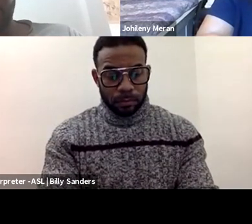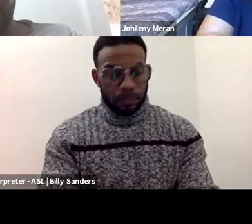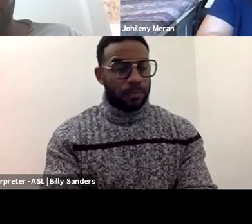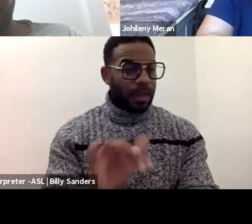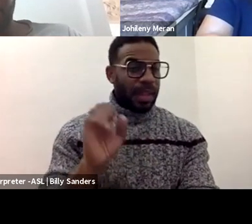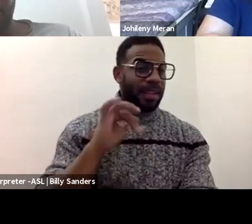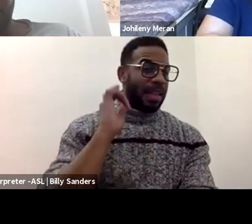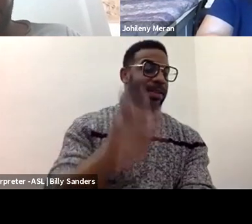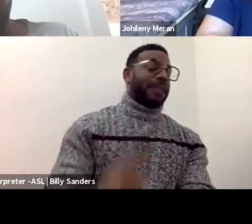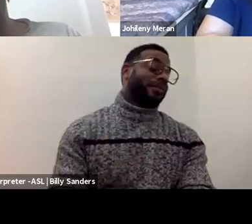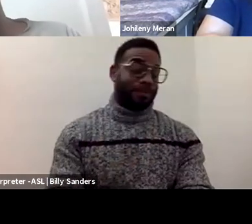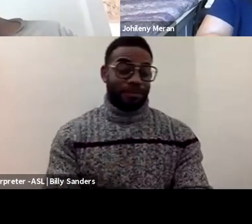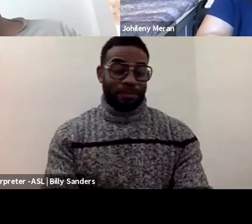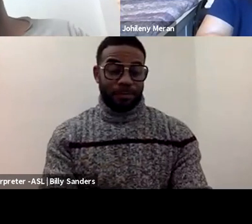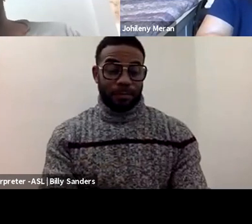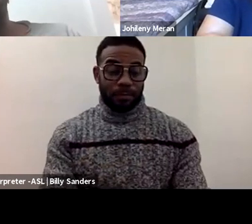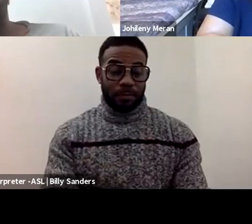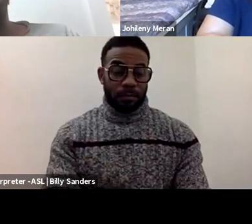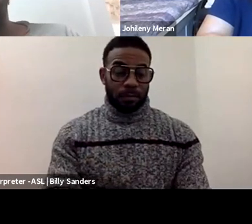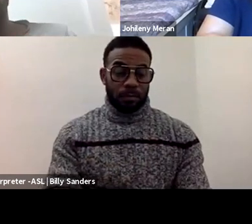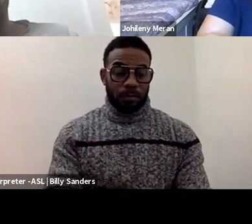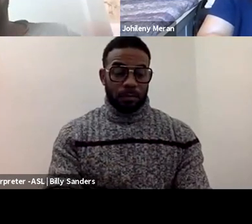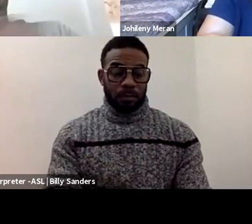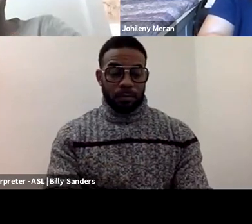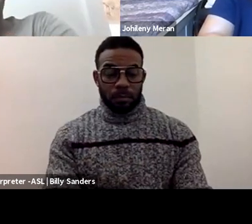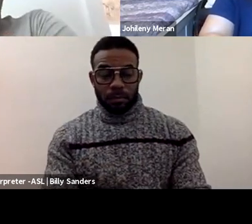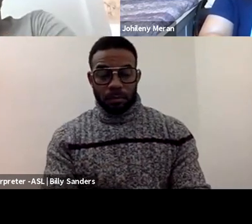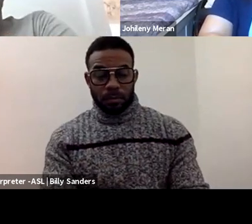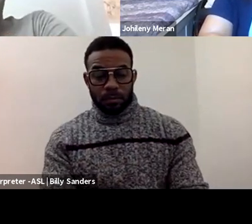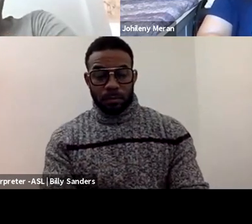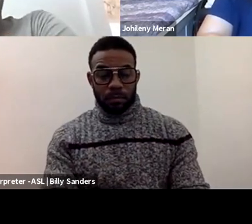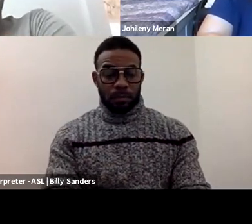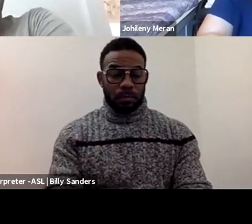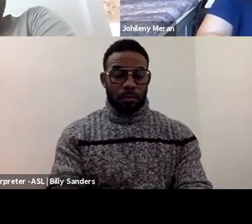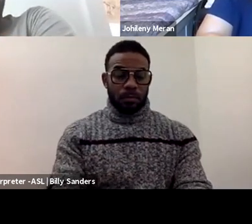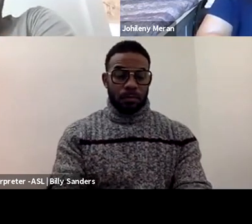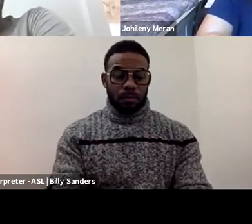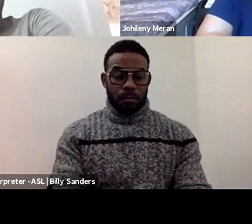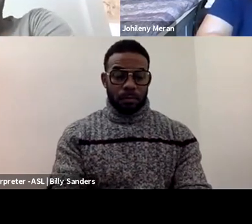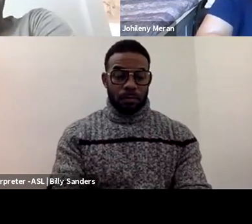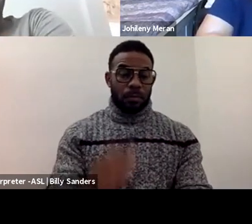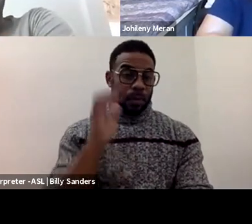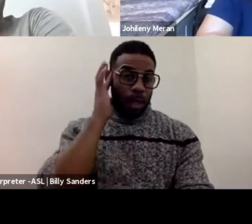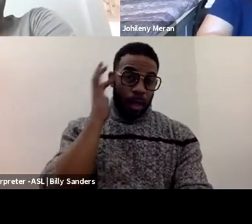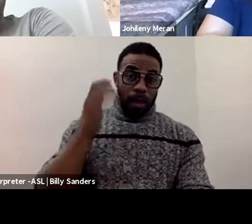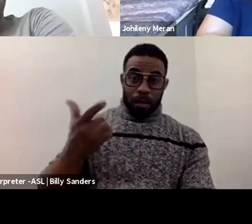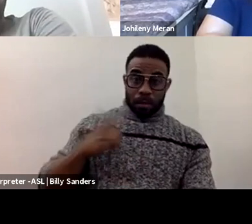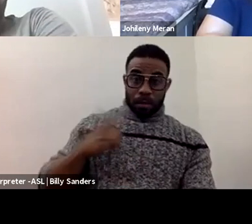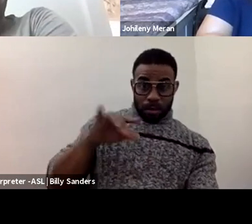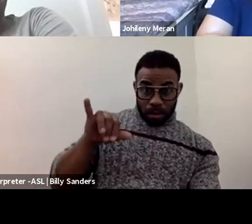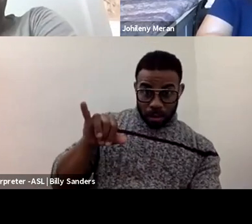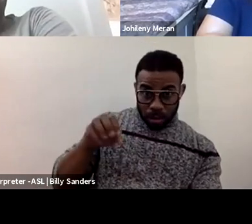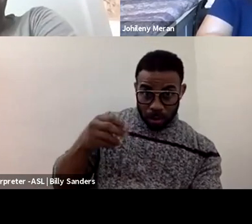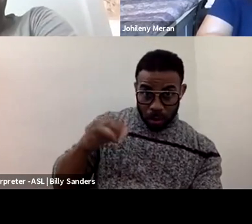I would like to chime in. This is Johileny. I think that for me what